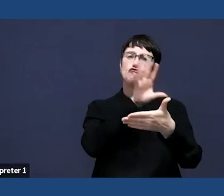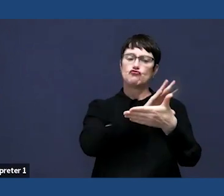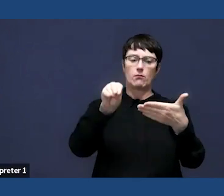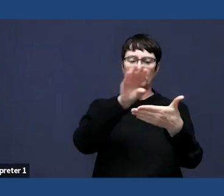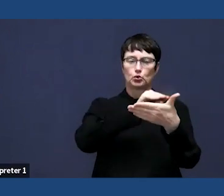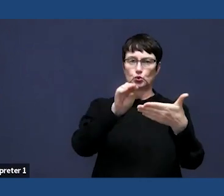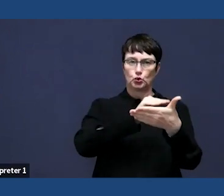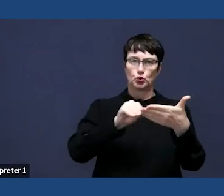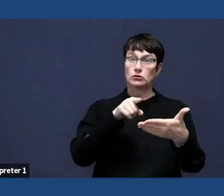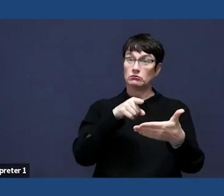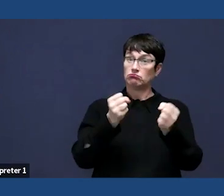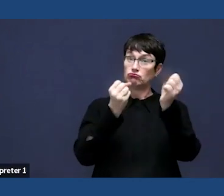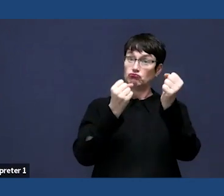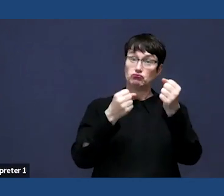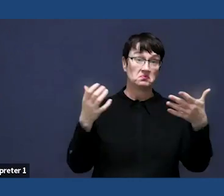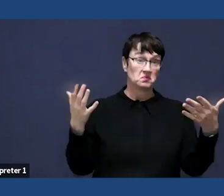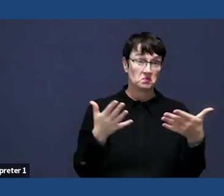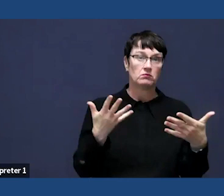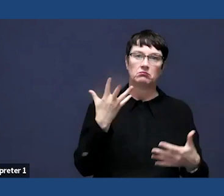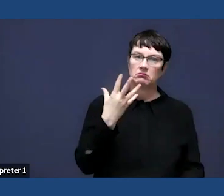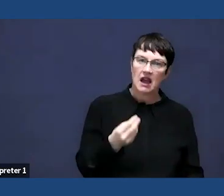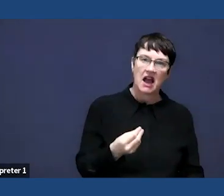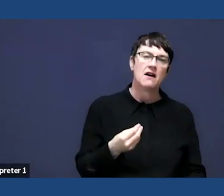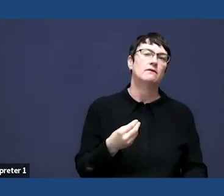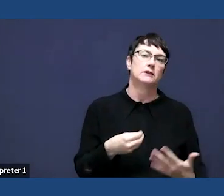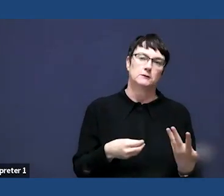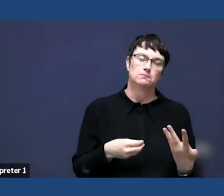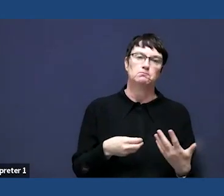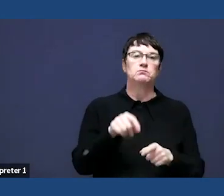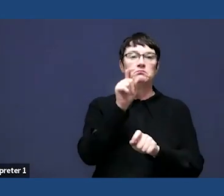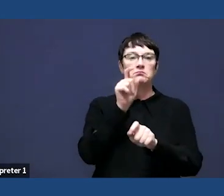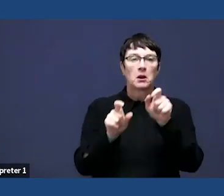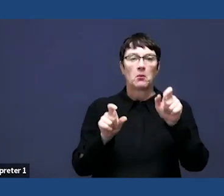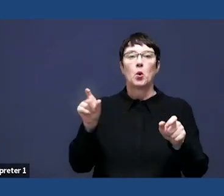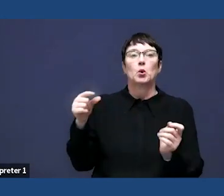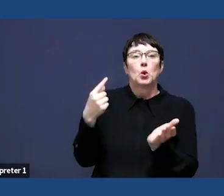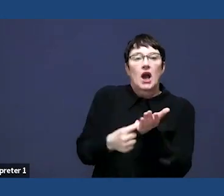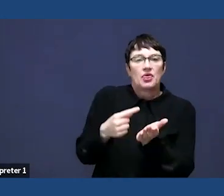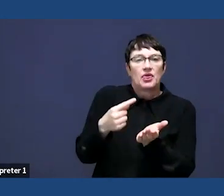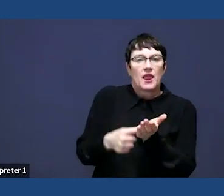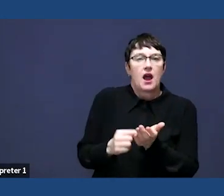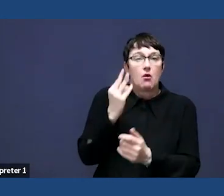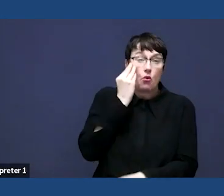mobile it device and an online banking account in order to take the subsidies that were being